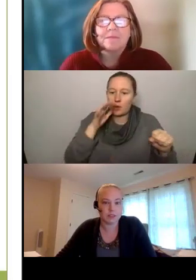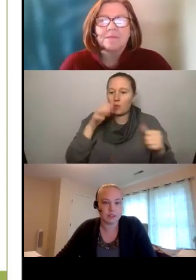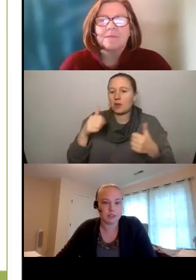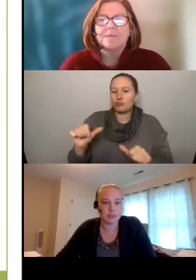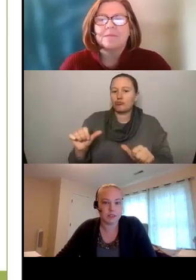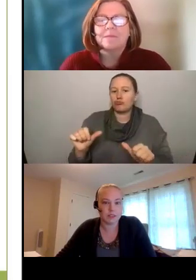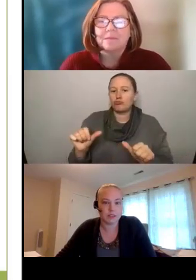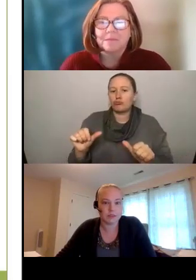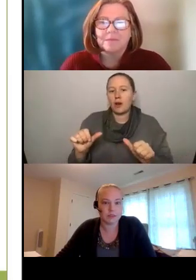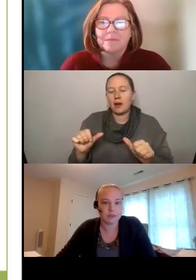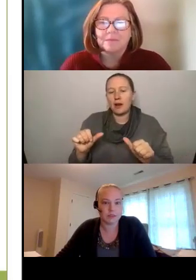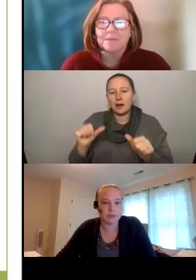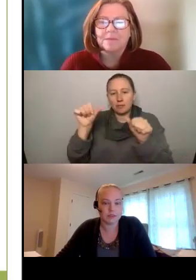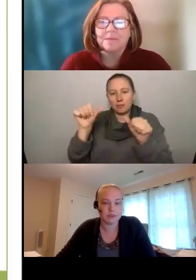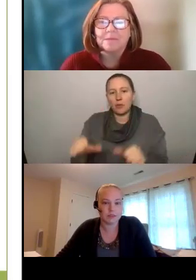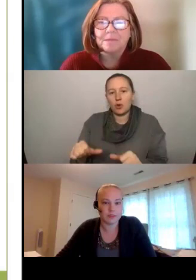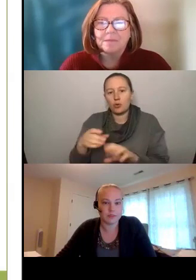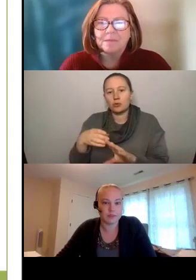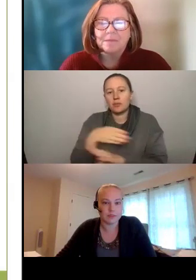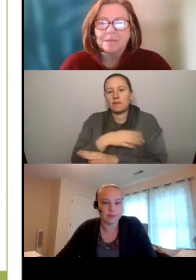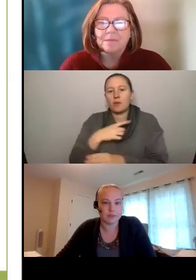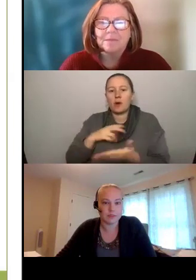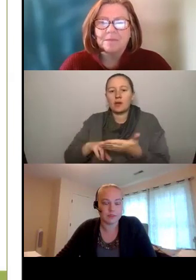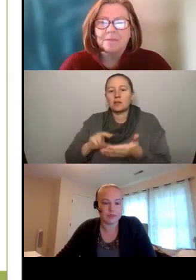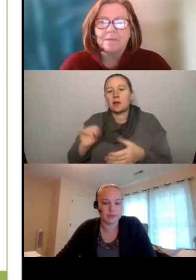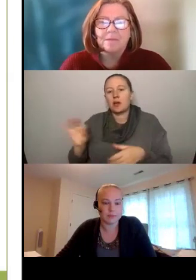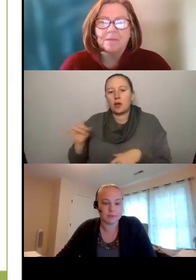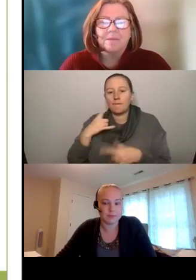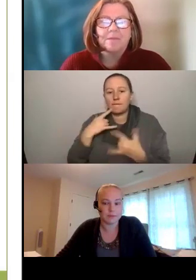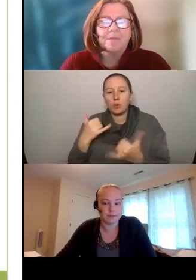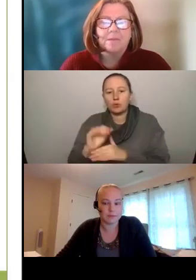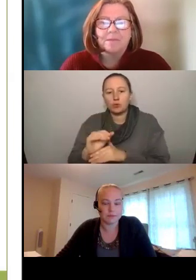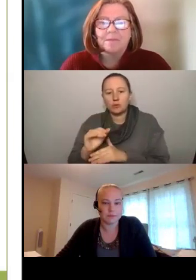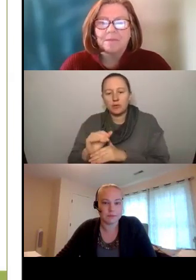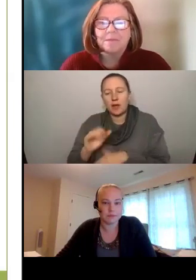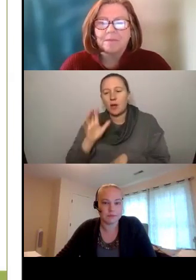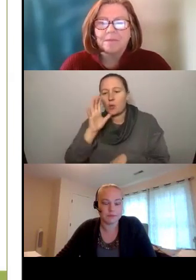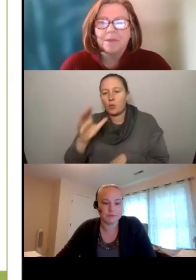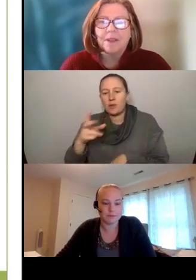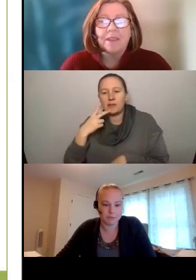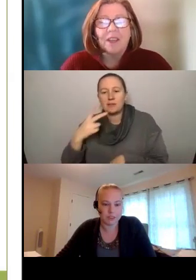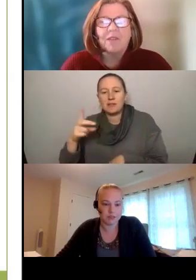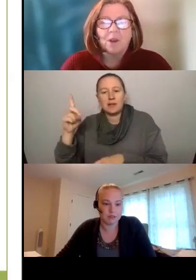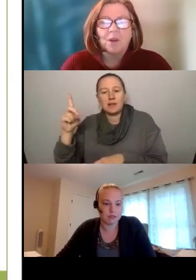for the evening tonight or, if not, they'll be up there. It will be in the download section tomorrow morning. Scarlett Gibb: Thank you.